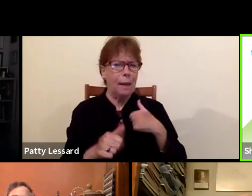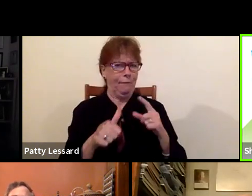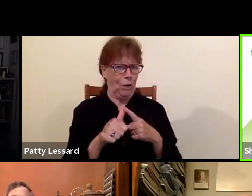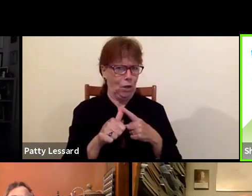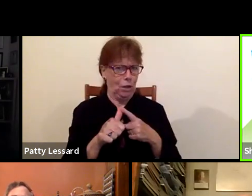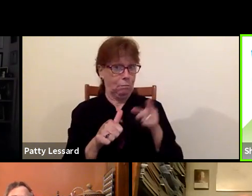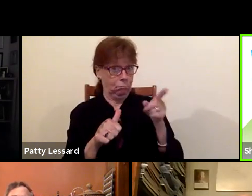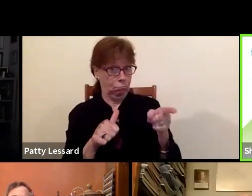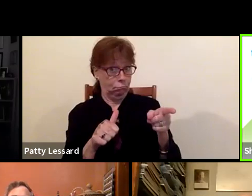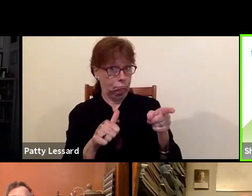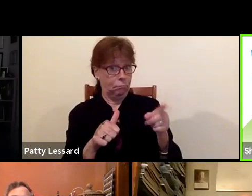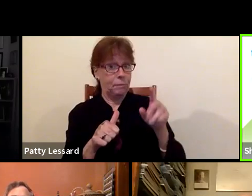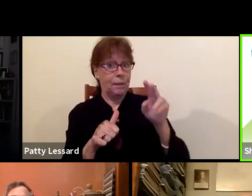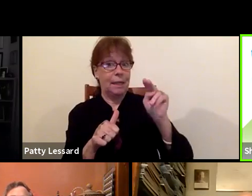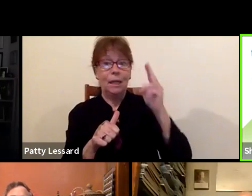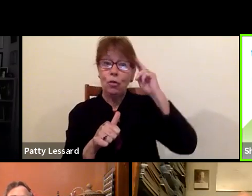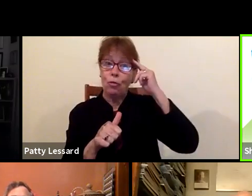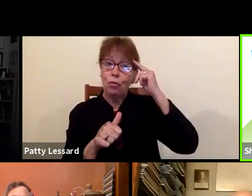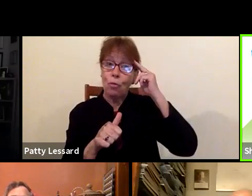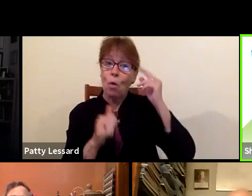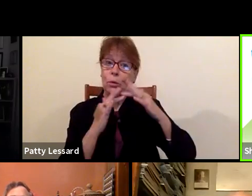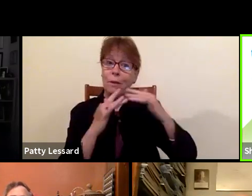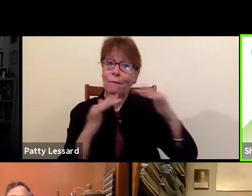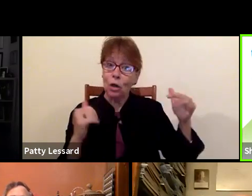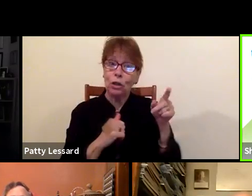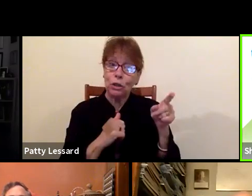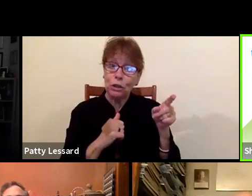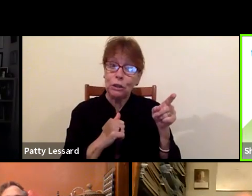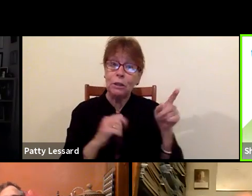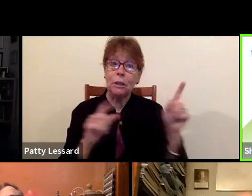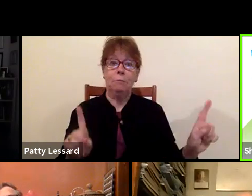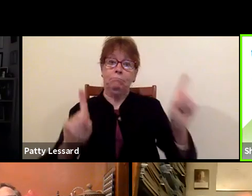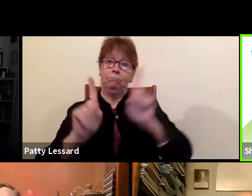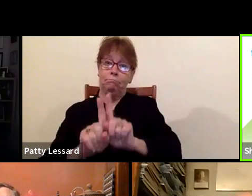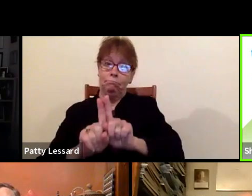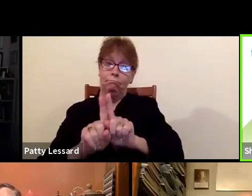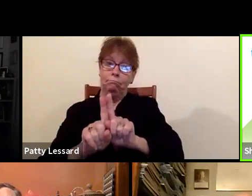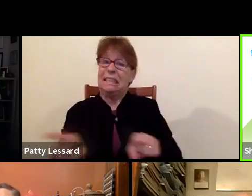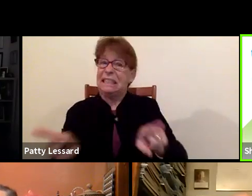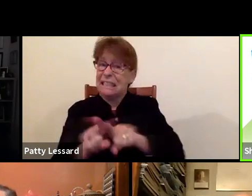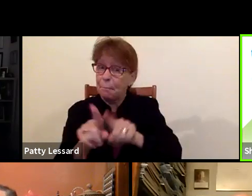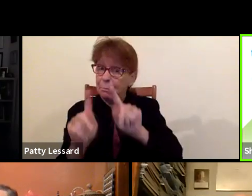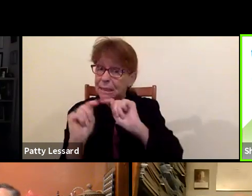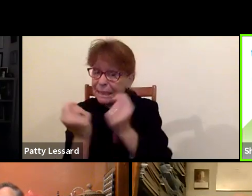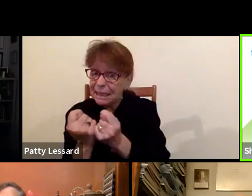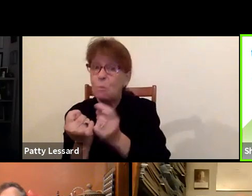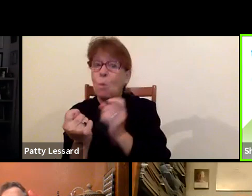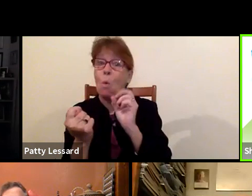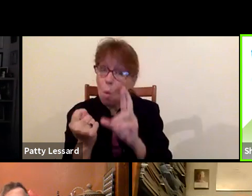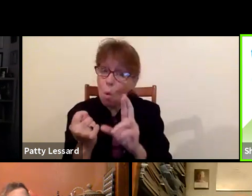applications for five jobs. It's competitive. It was a pilot program and we're expanding it. It's been very successful.